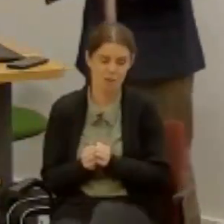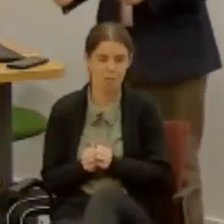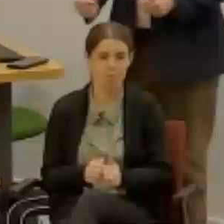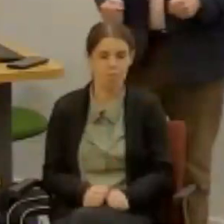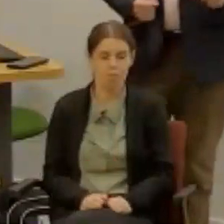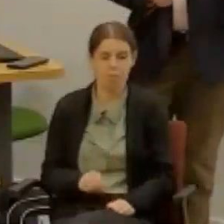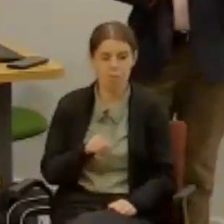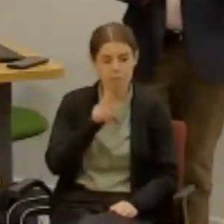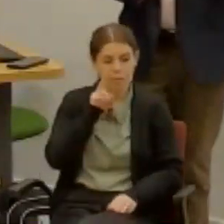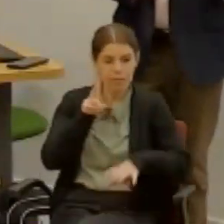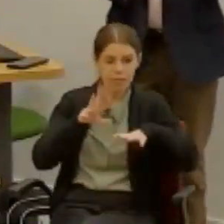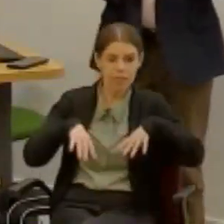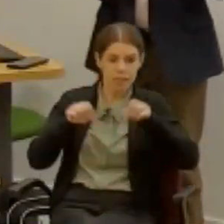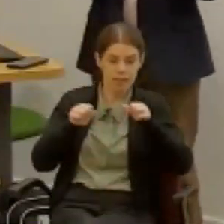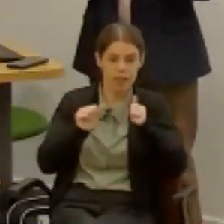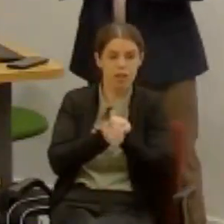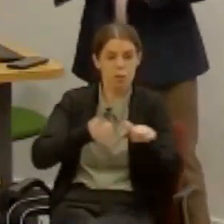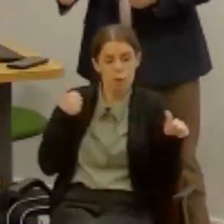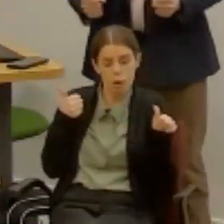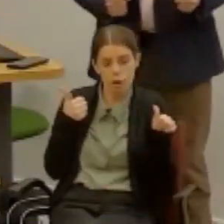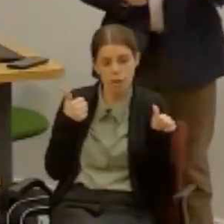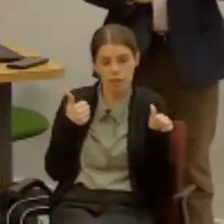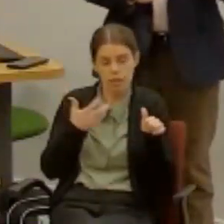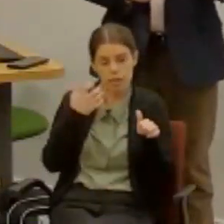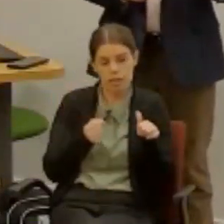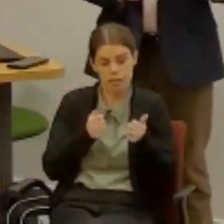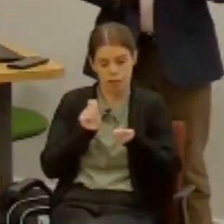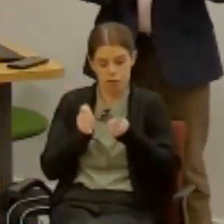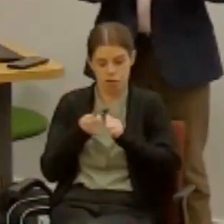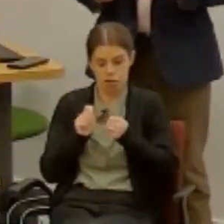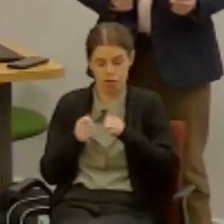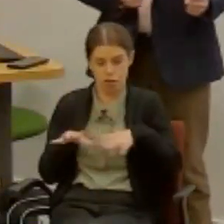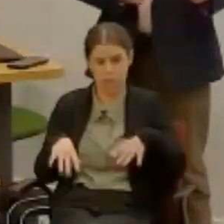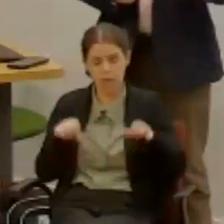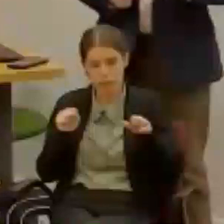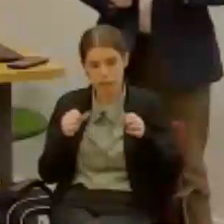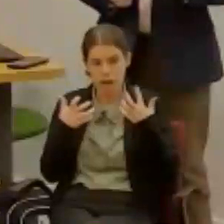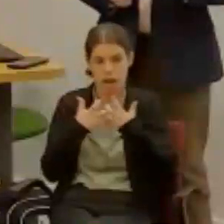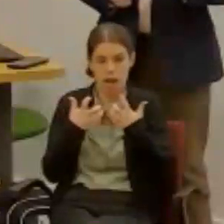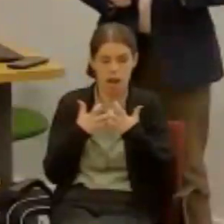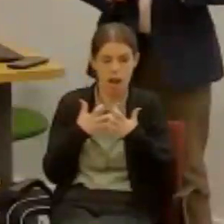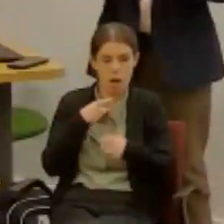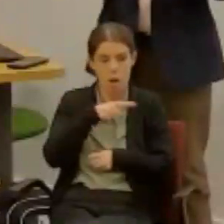start to see sport take this on board and sport begin to change and start thinking about how they can alter risk.